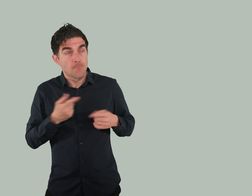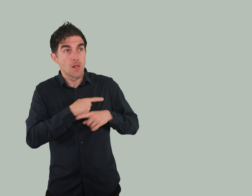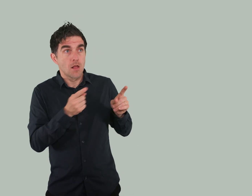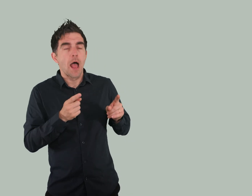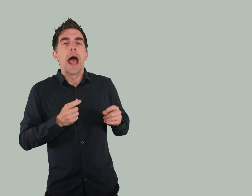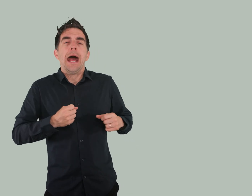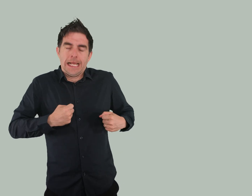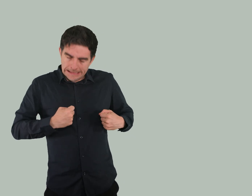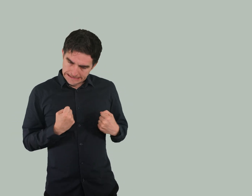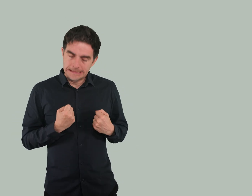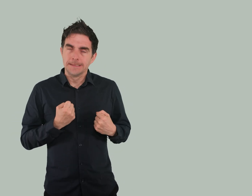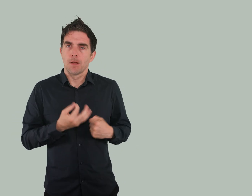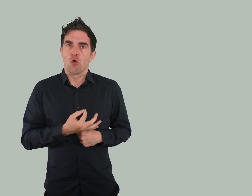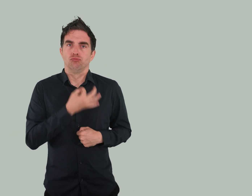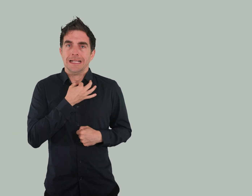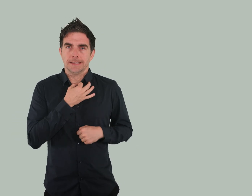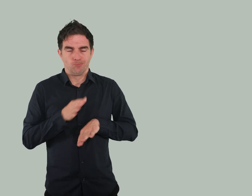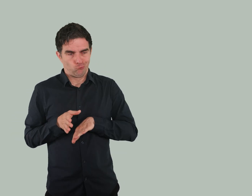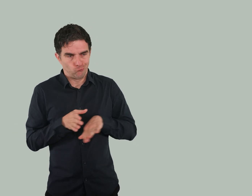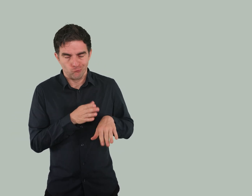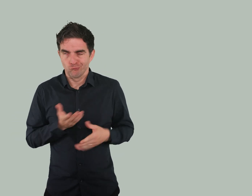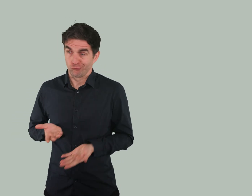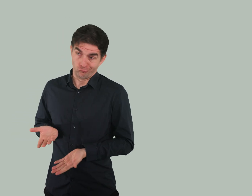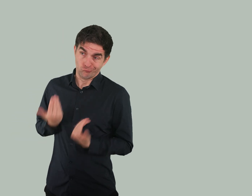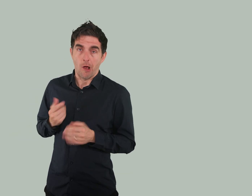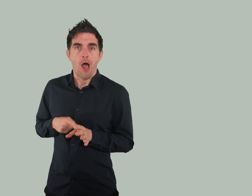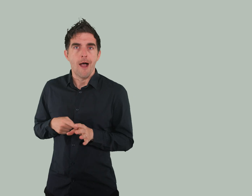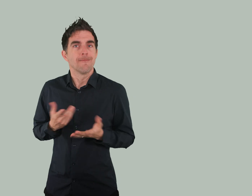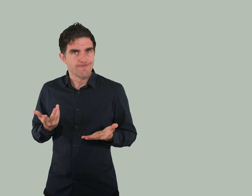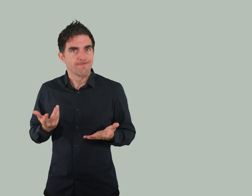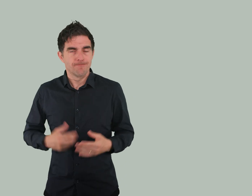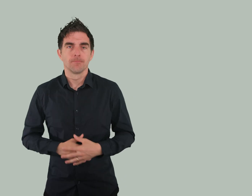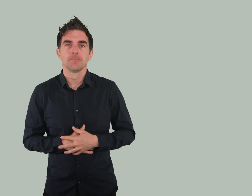unless employers are given support to offset the risk.